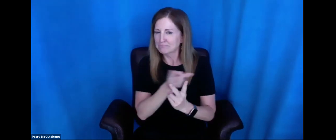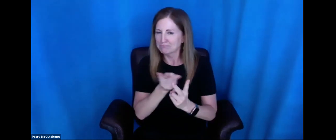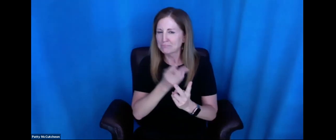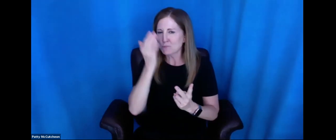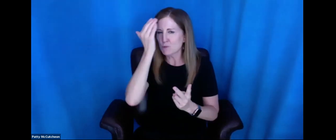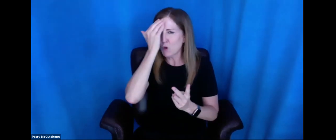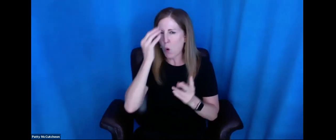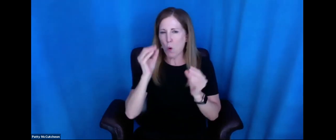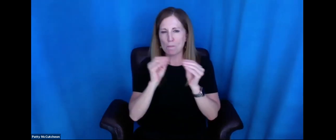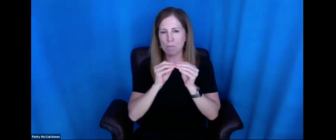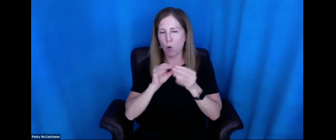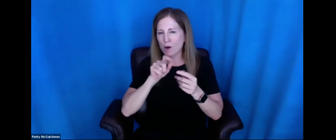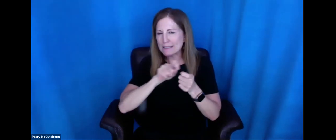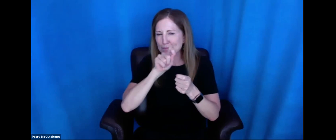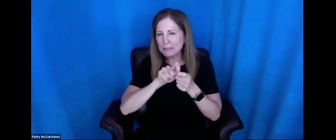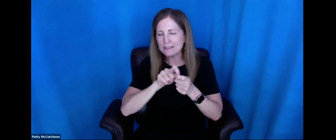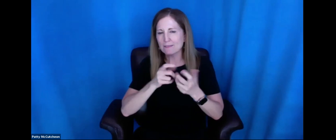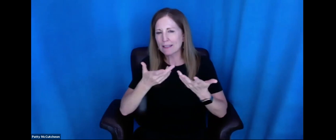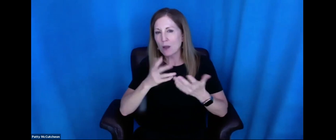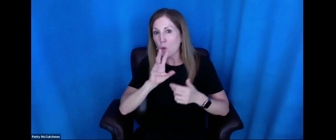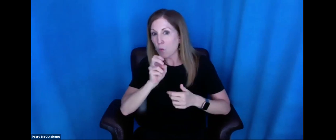timing of when those are due to come out.